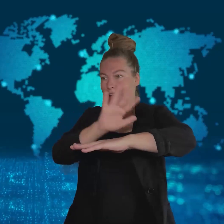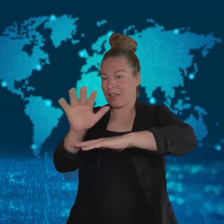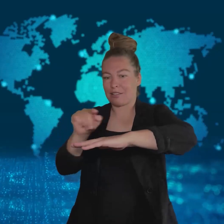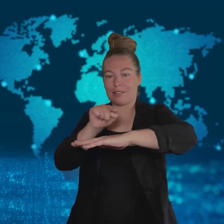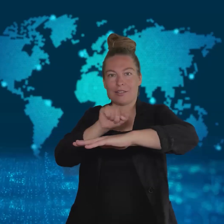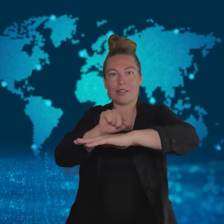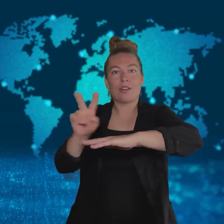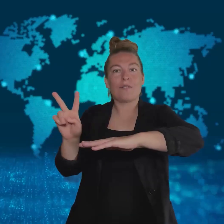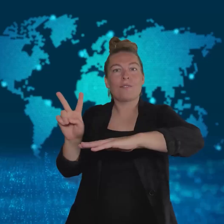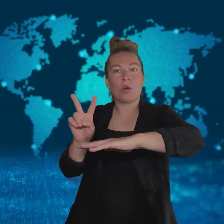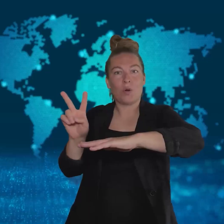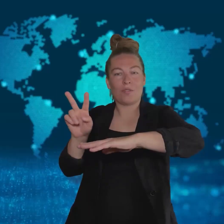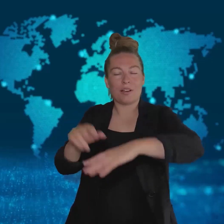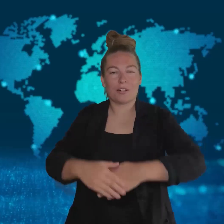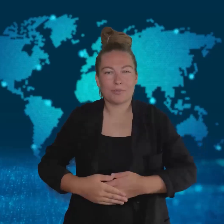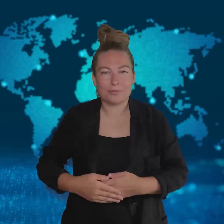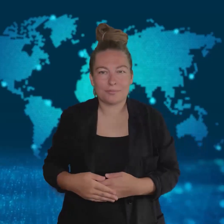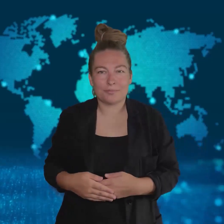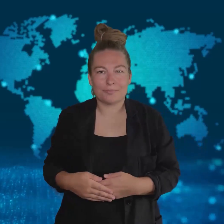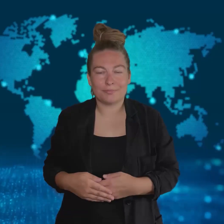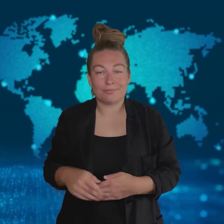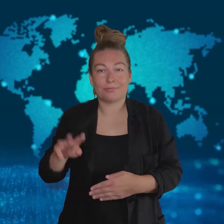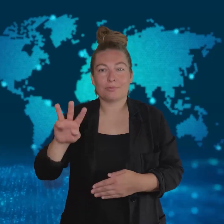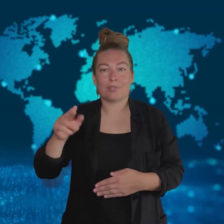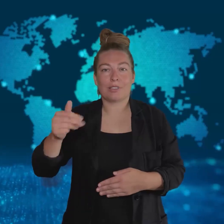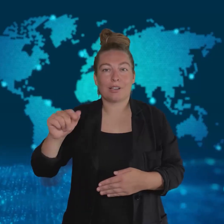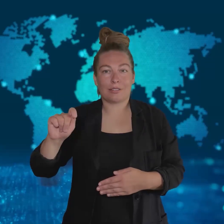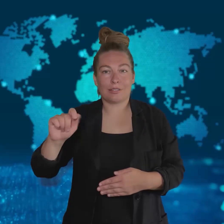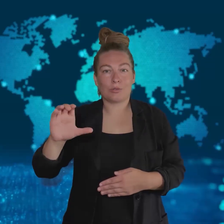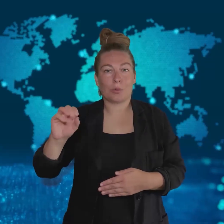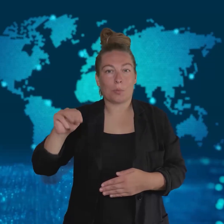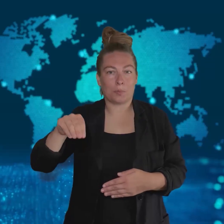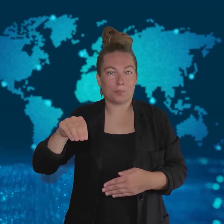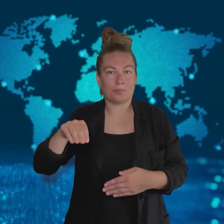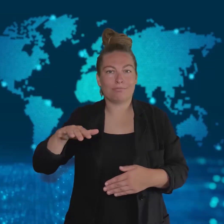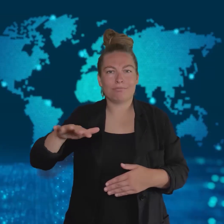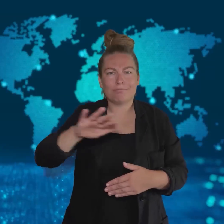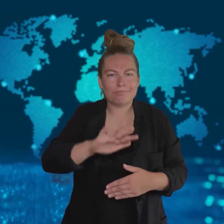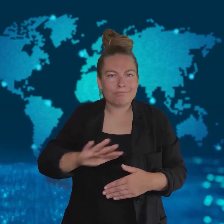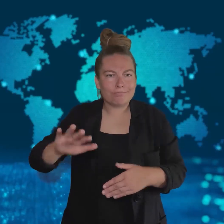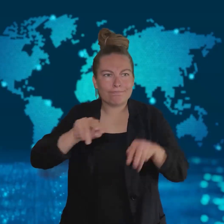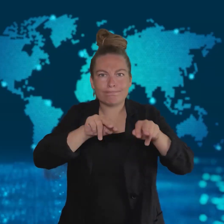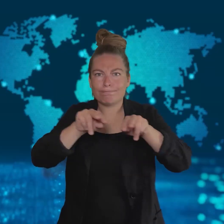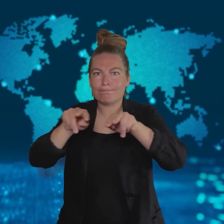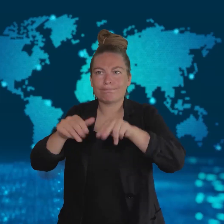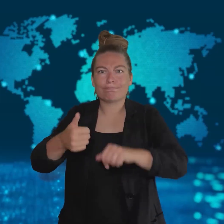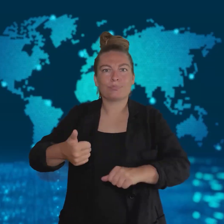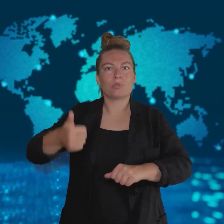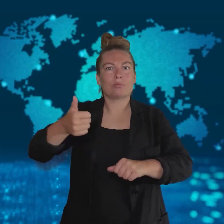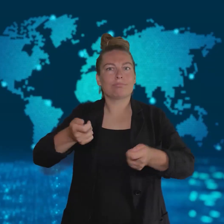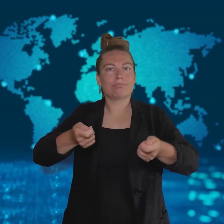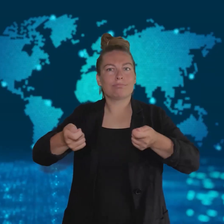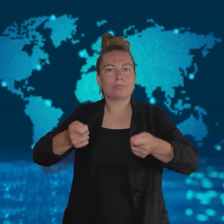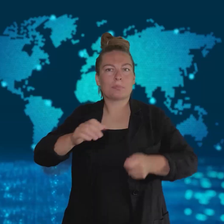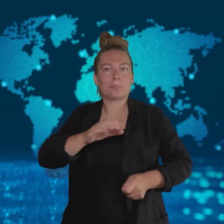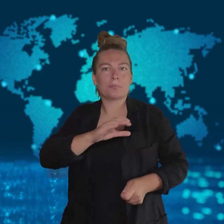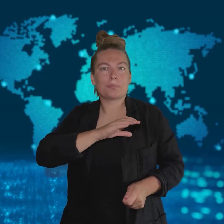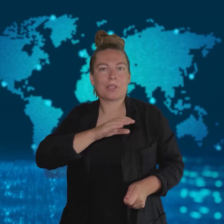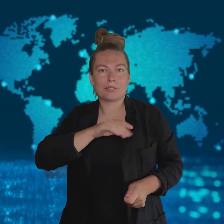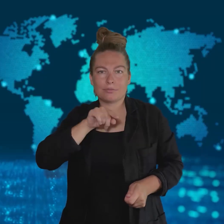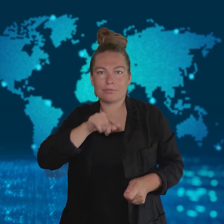The Sheriffâ€™s Office said about 250 million bees escaped.